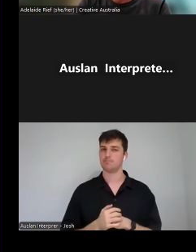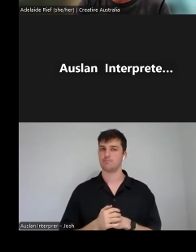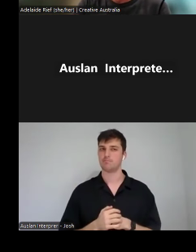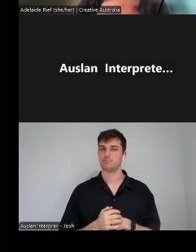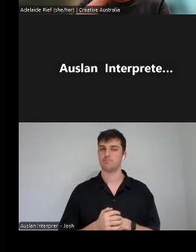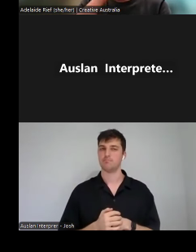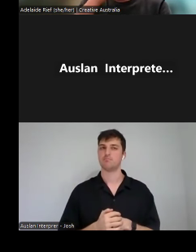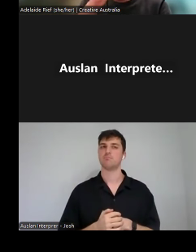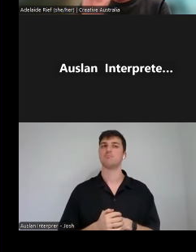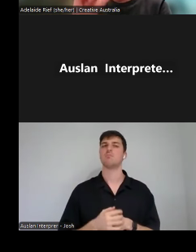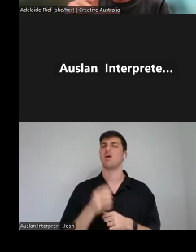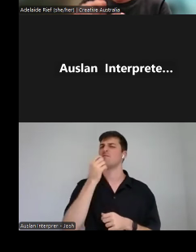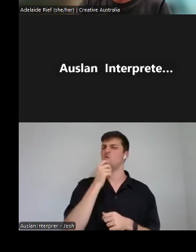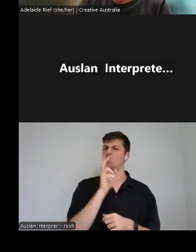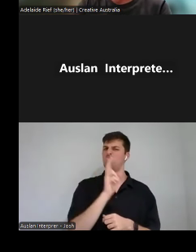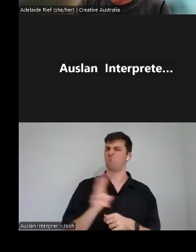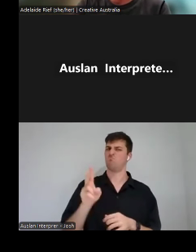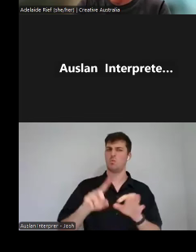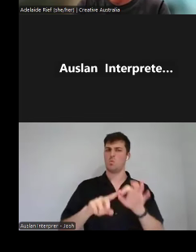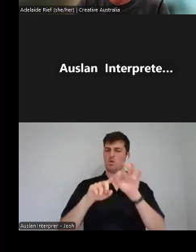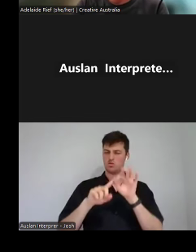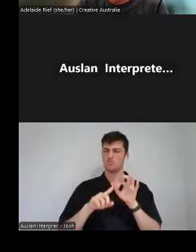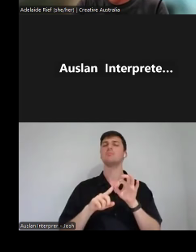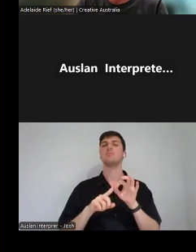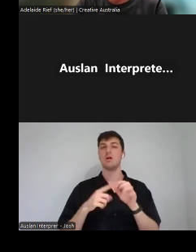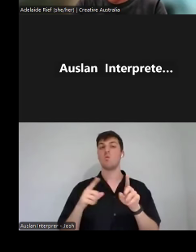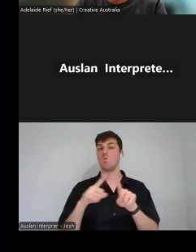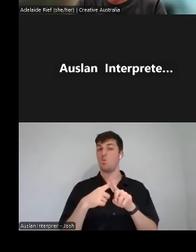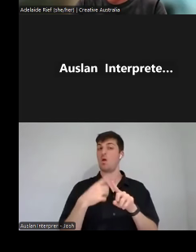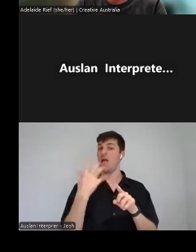of frequently asked questions that are actually also answered on the website but I just wanted to